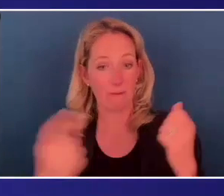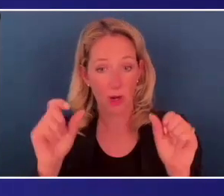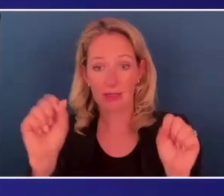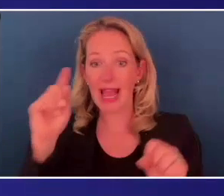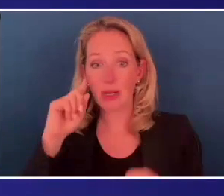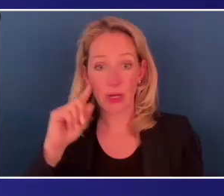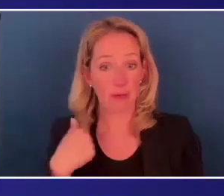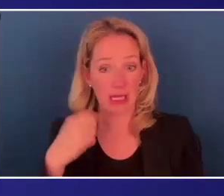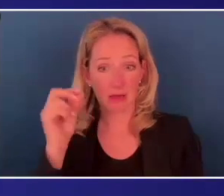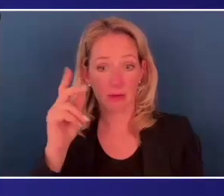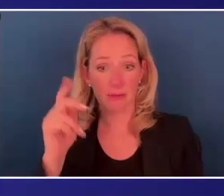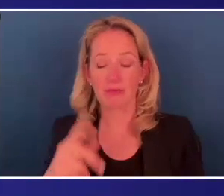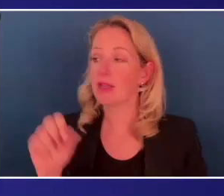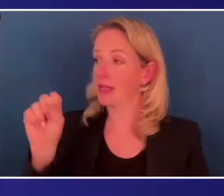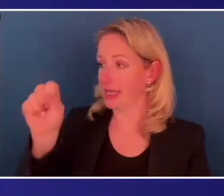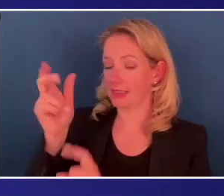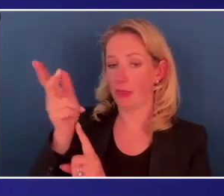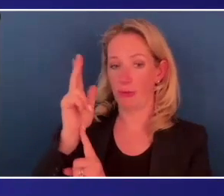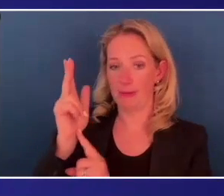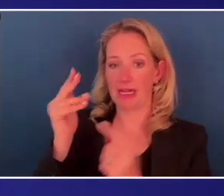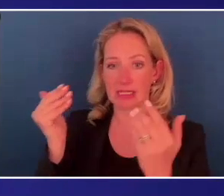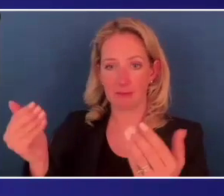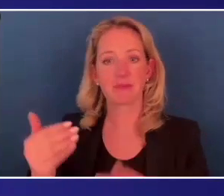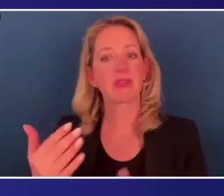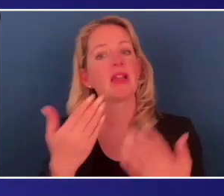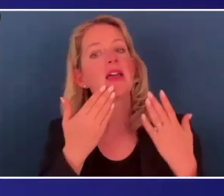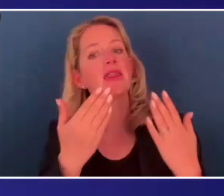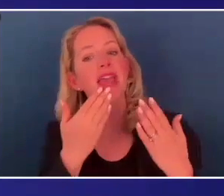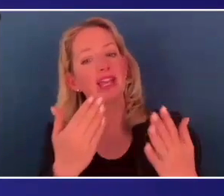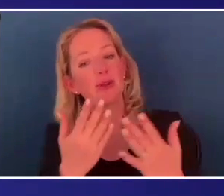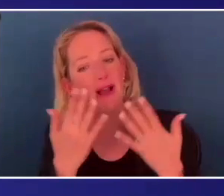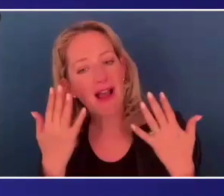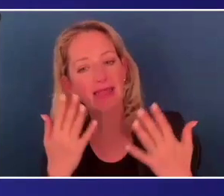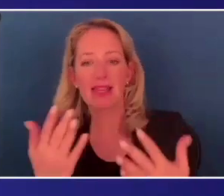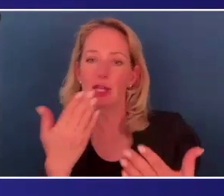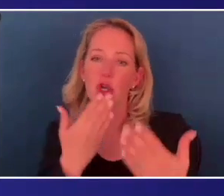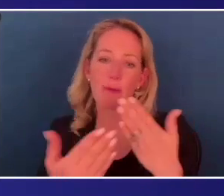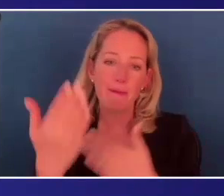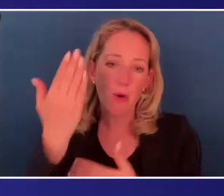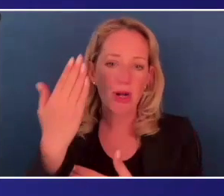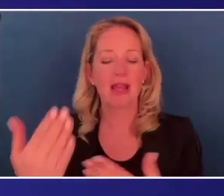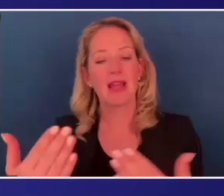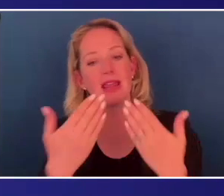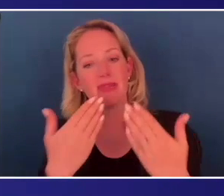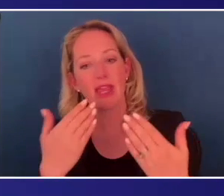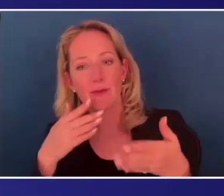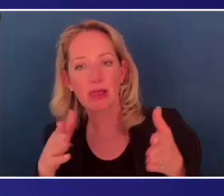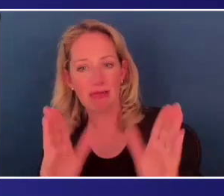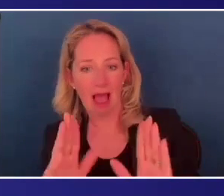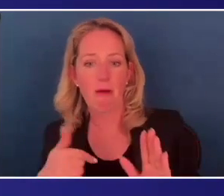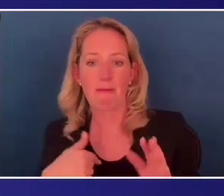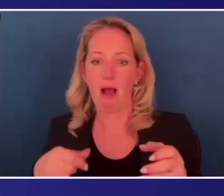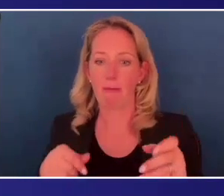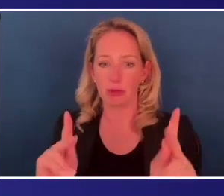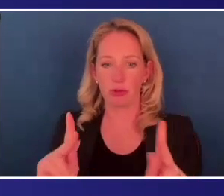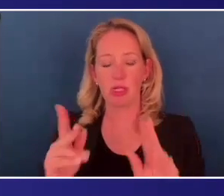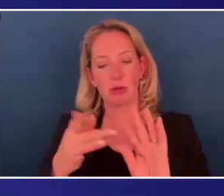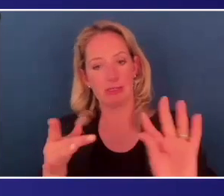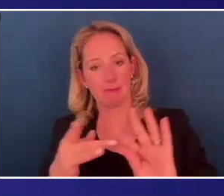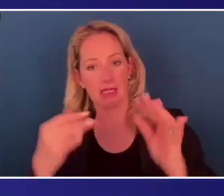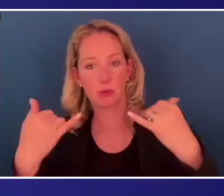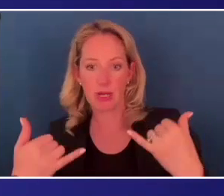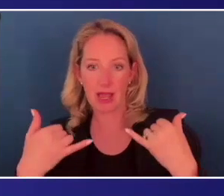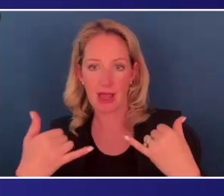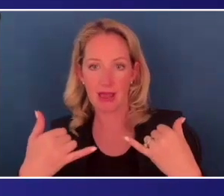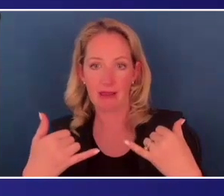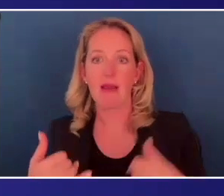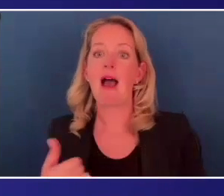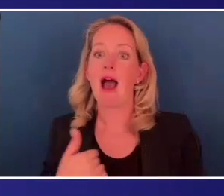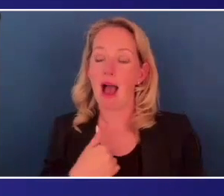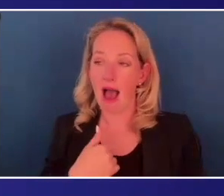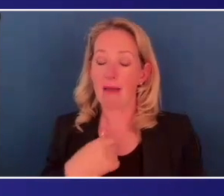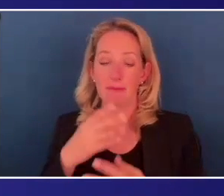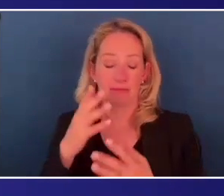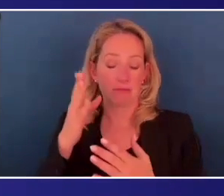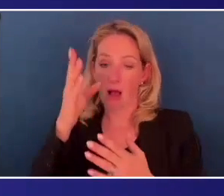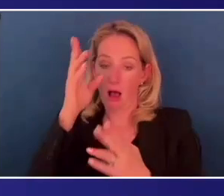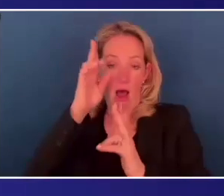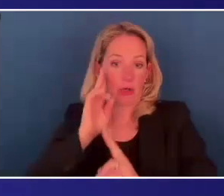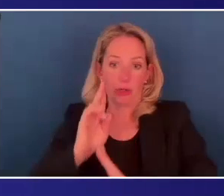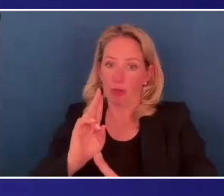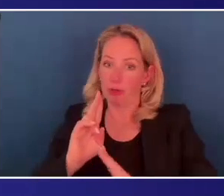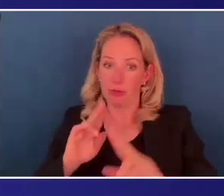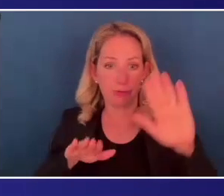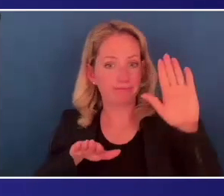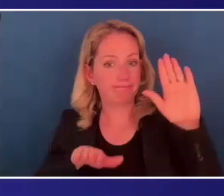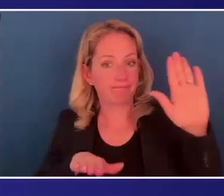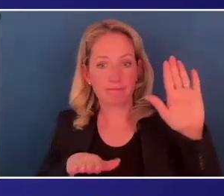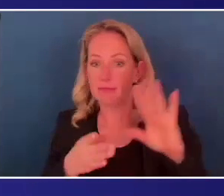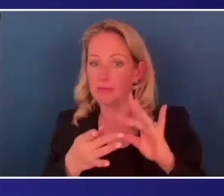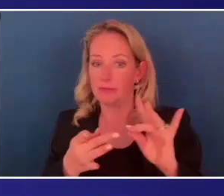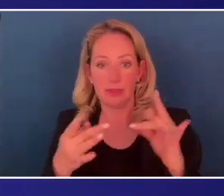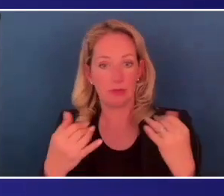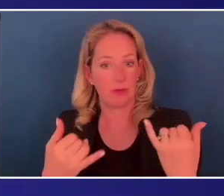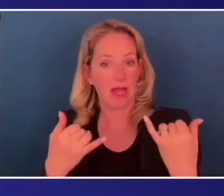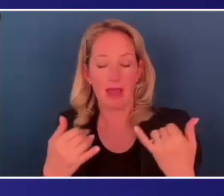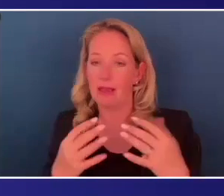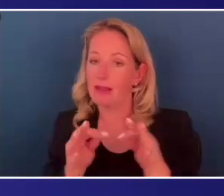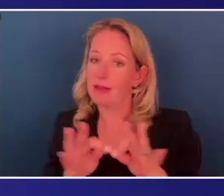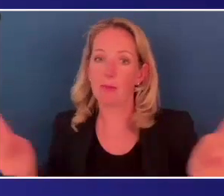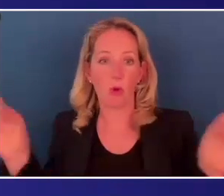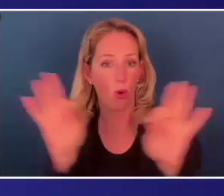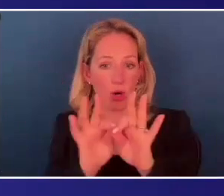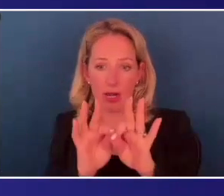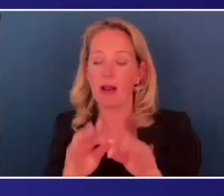Thank you all for allowing me the opportunity to speak today. I'm very honored to be here to speak to something that's very important.